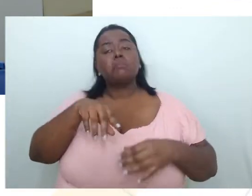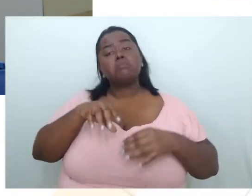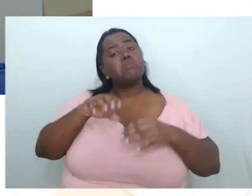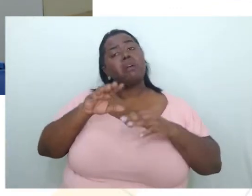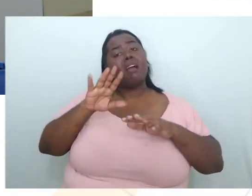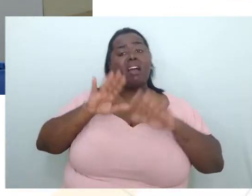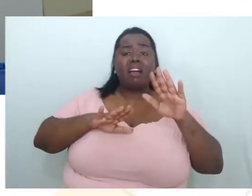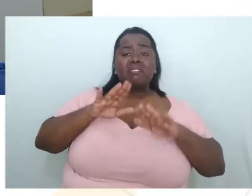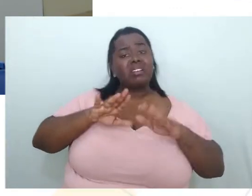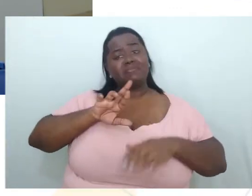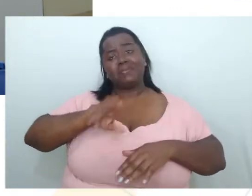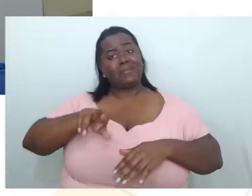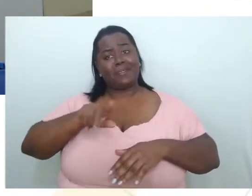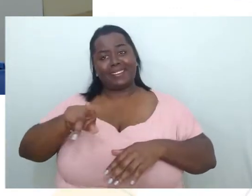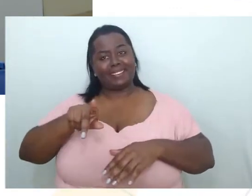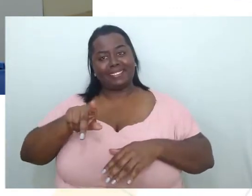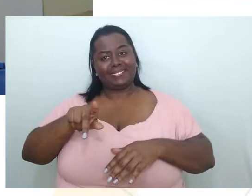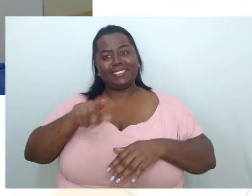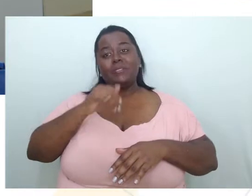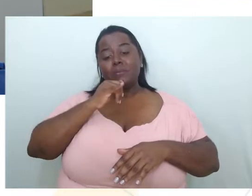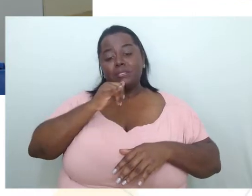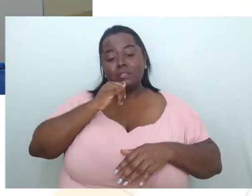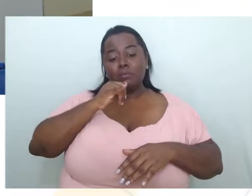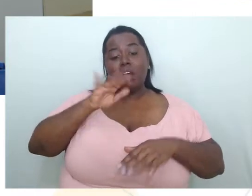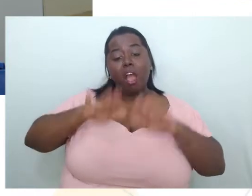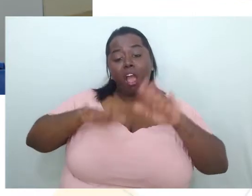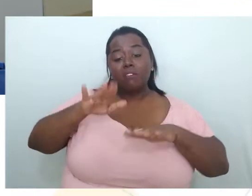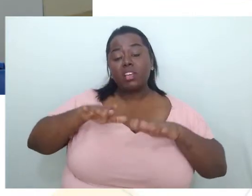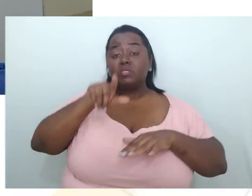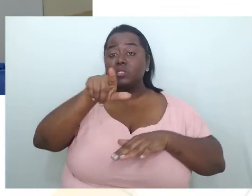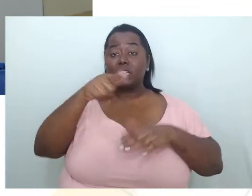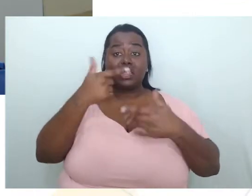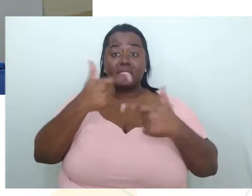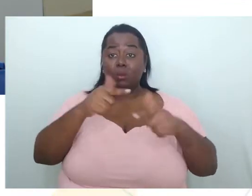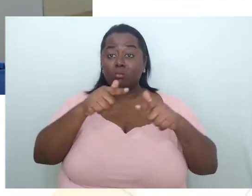so what he is saying is that you don't have education you can't get